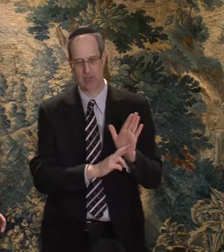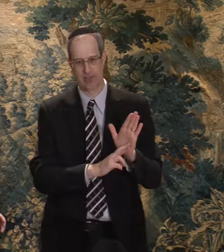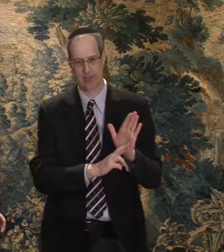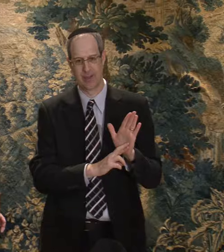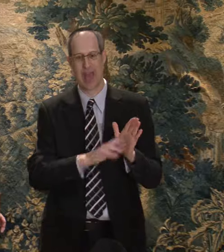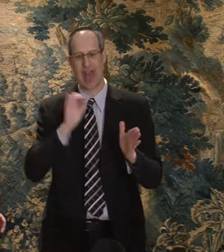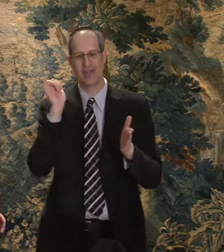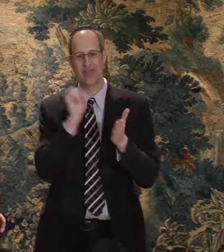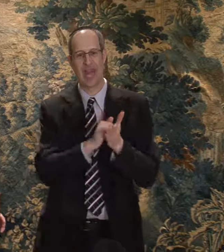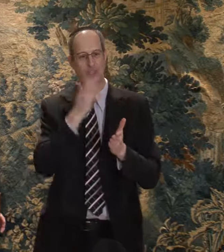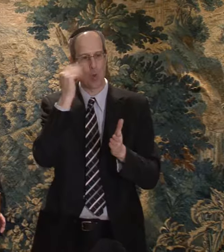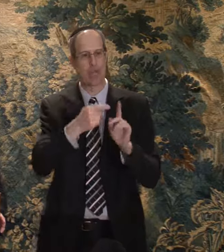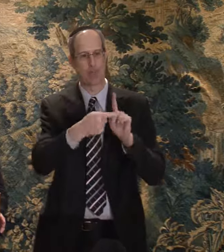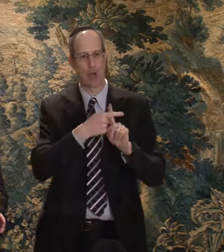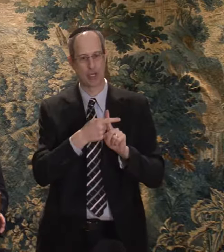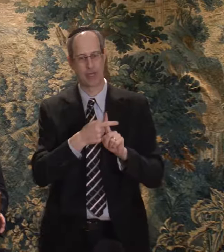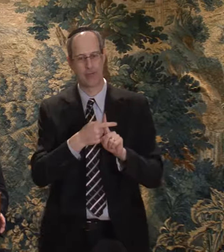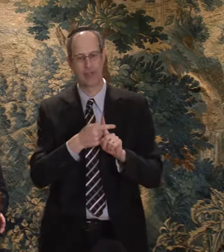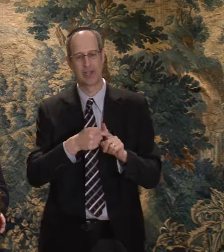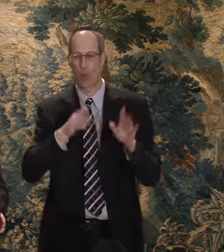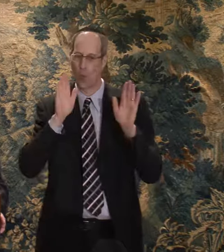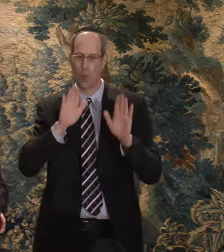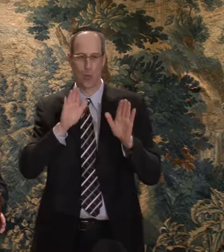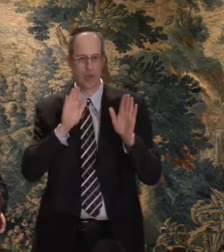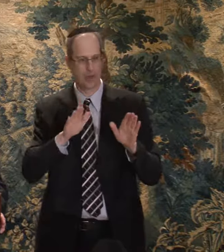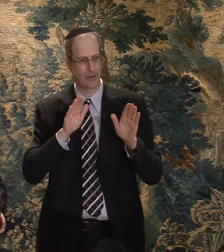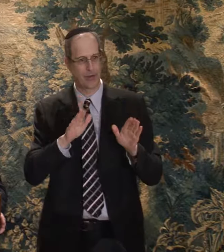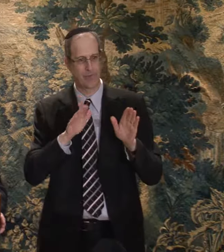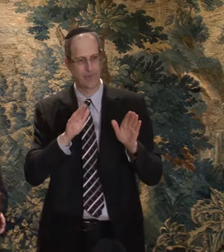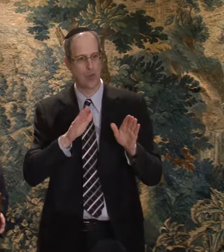it's a positive thing that's what the wonderful thing about this expression is